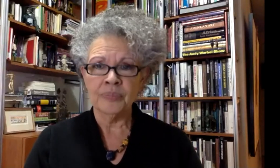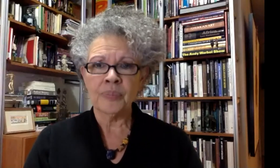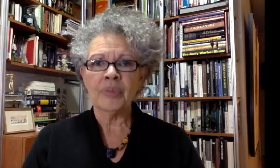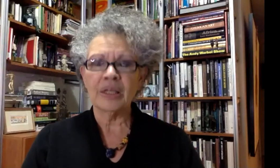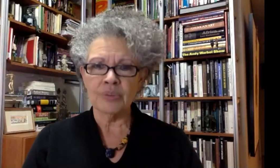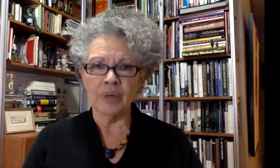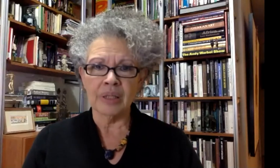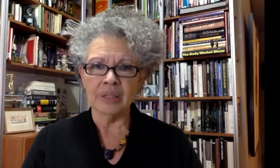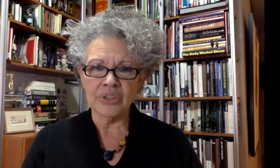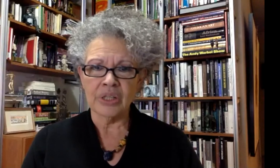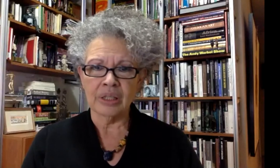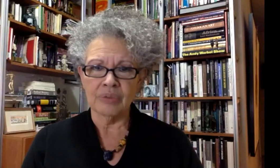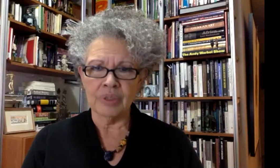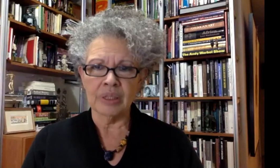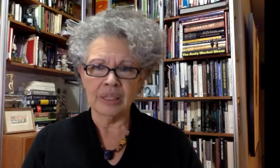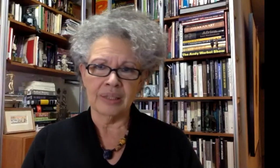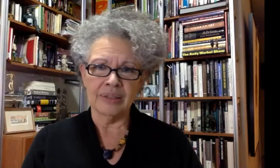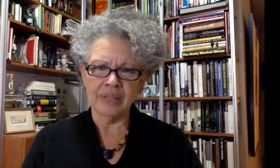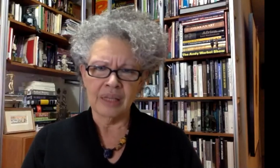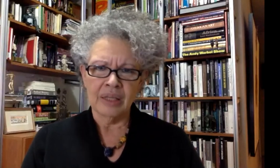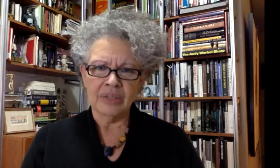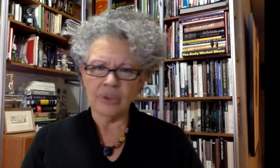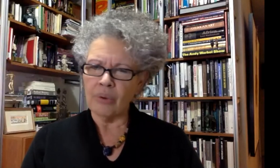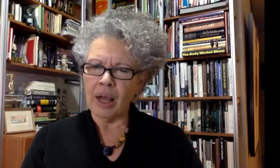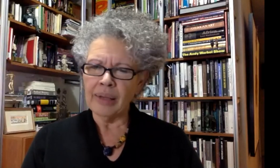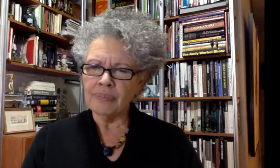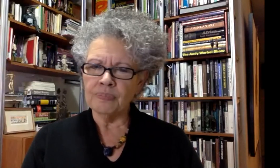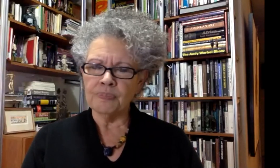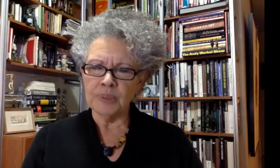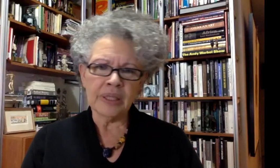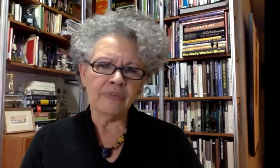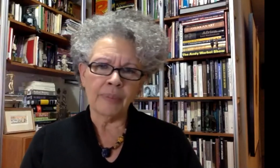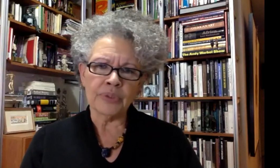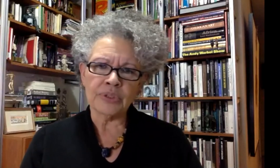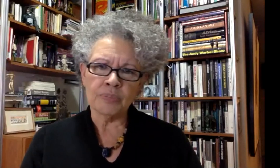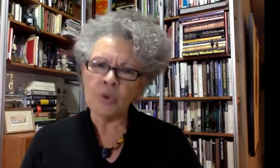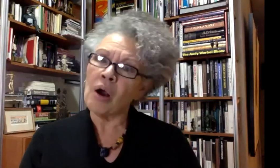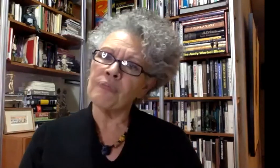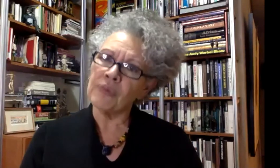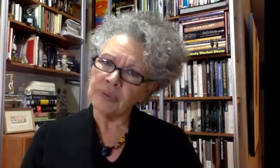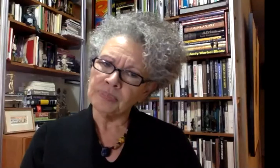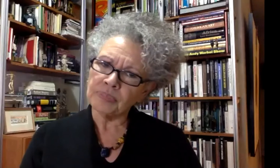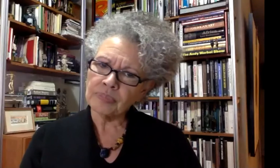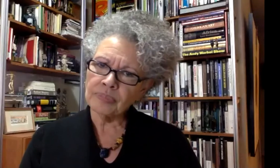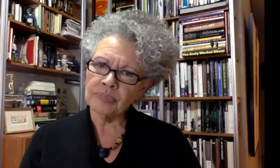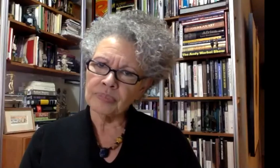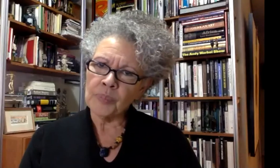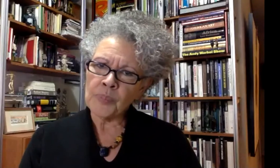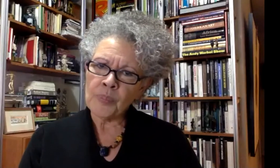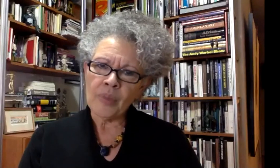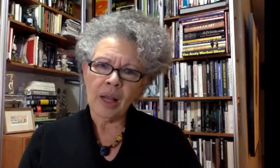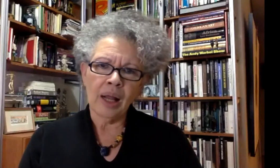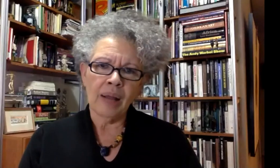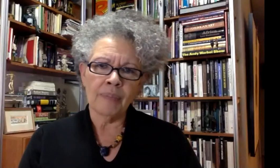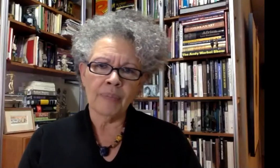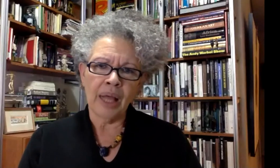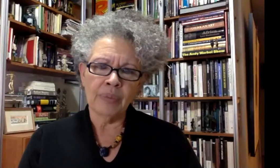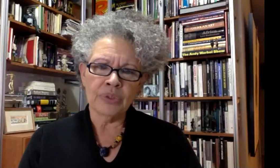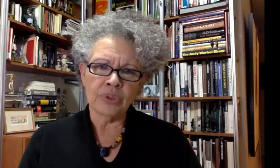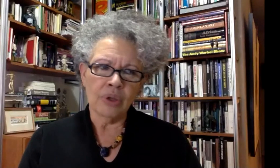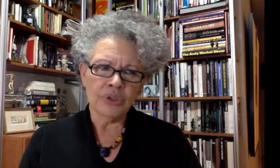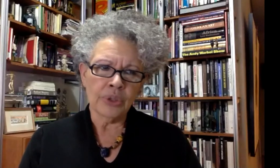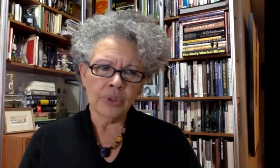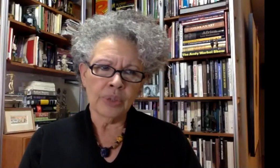of Aunt Jemima", which is very well known two years earlier, in a call to arms displayed